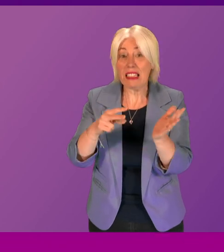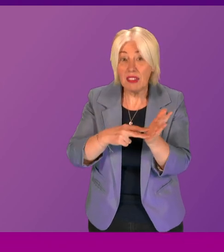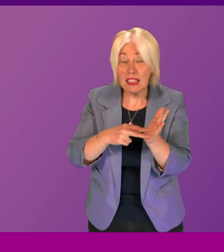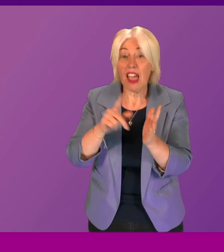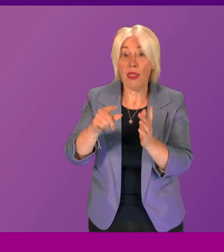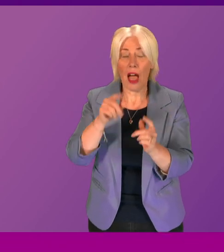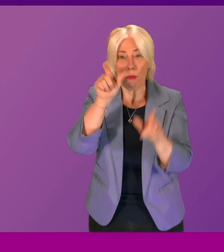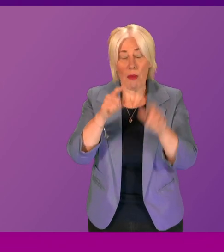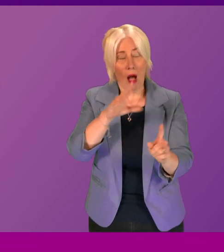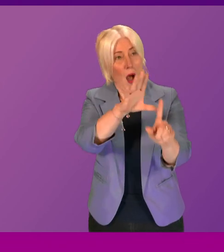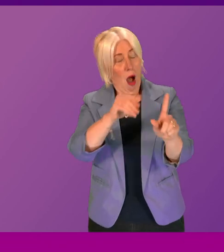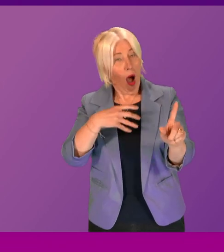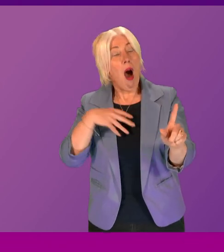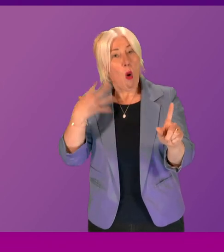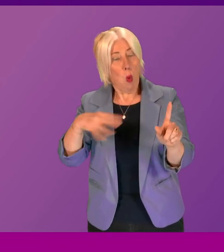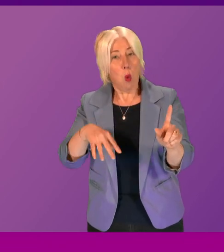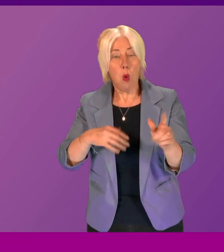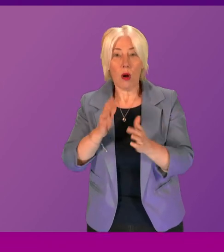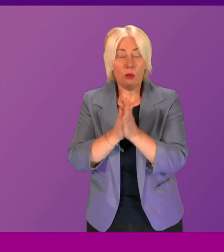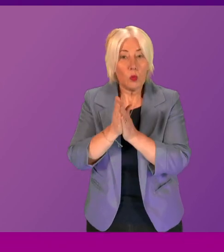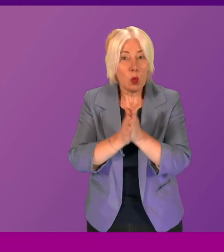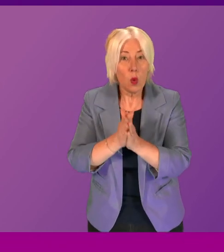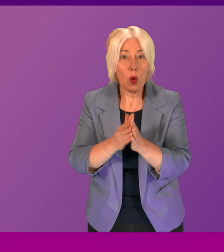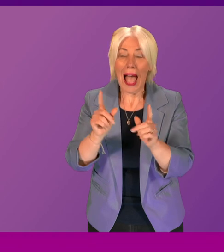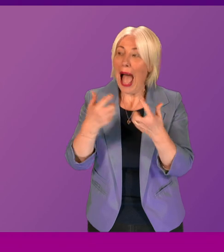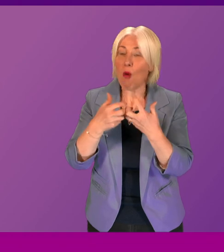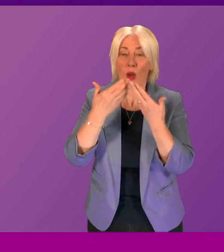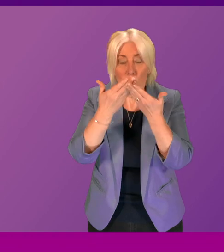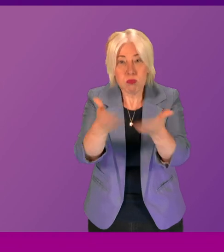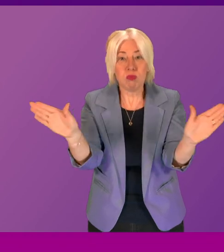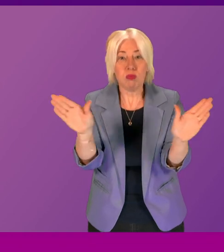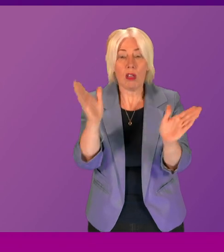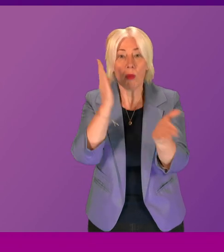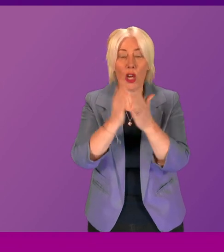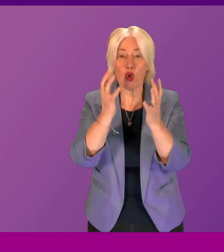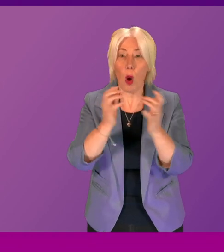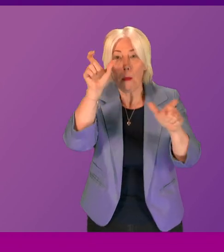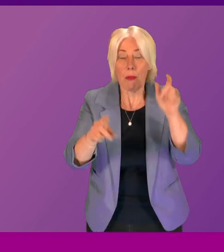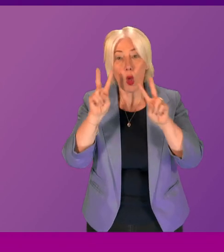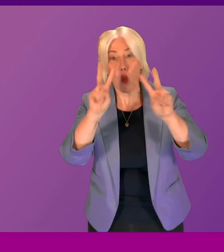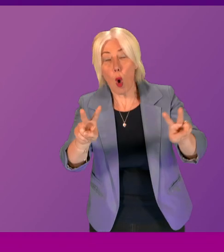What steps can be taken to open up those games to as wide an audience as possible?